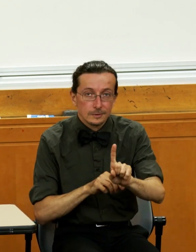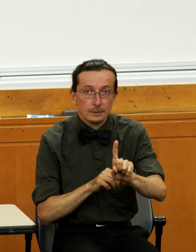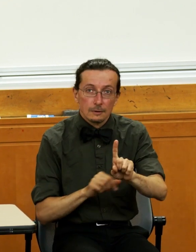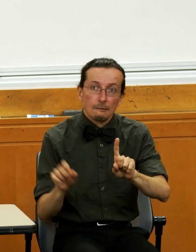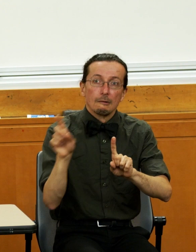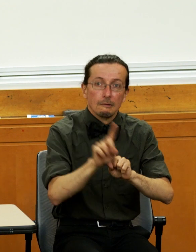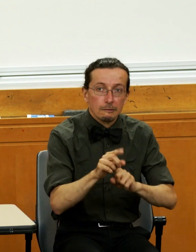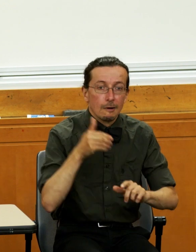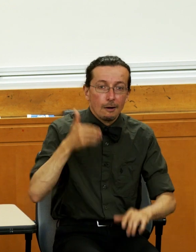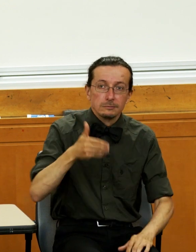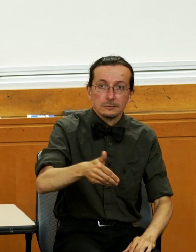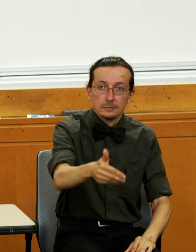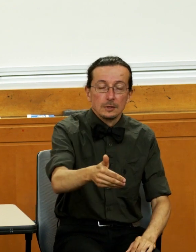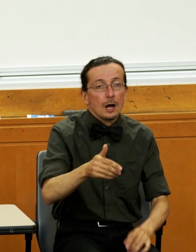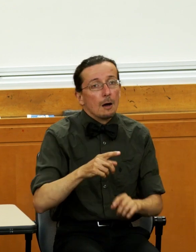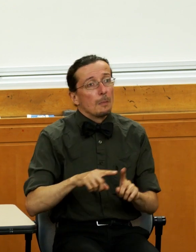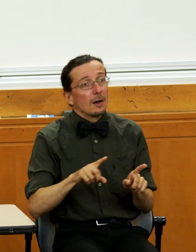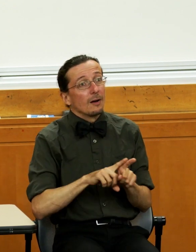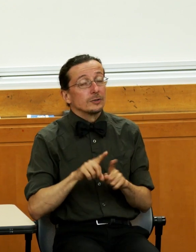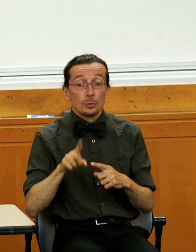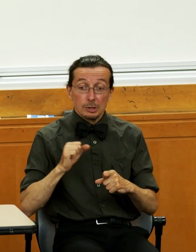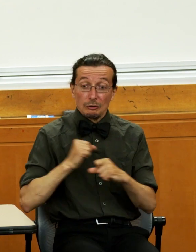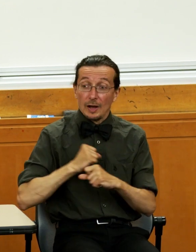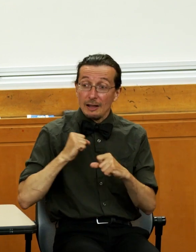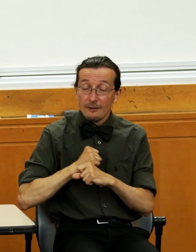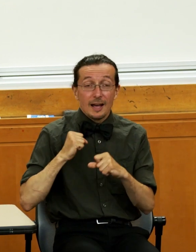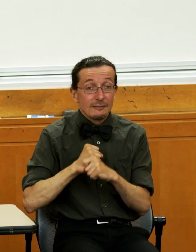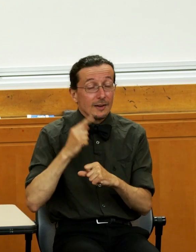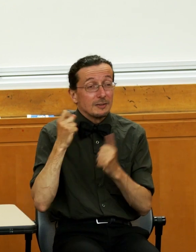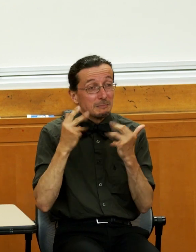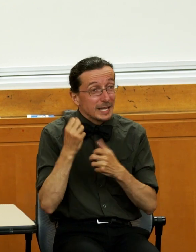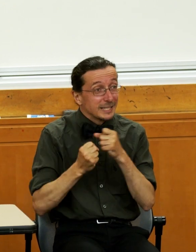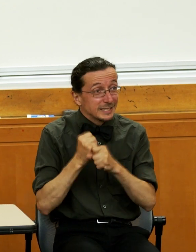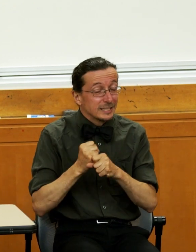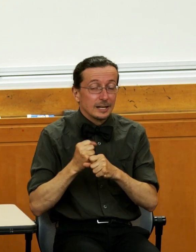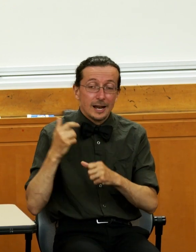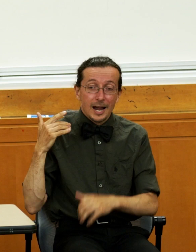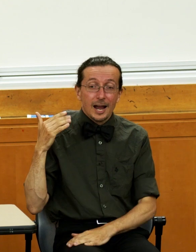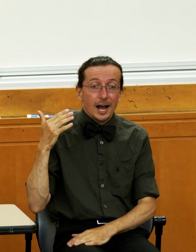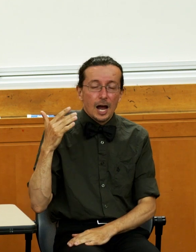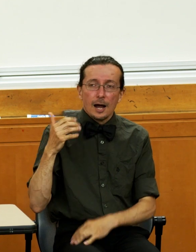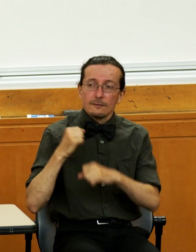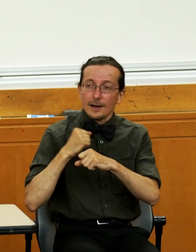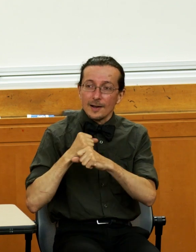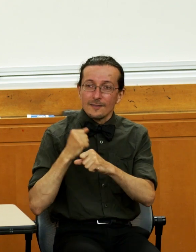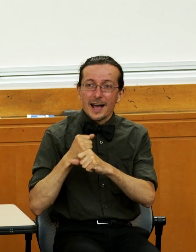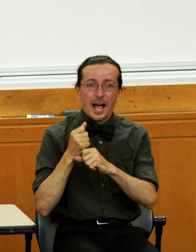that you're not shocked when you fought against this thing, you've been fighting this case for years and years and years, and then, boom, something else happens. And you're fighting,